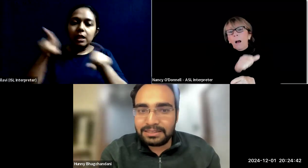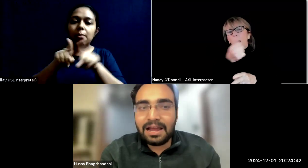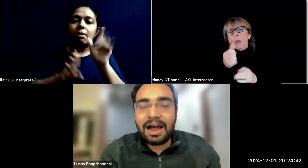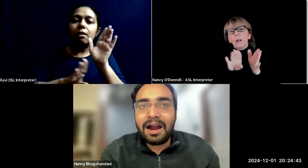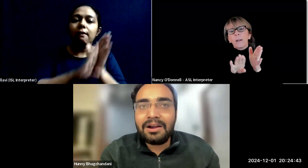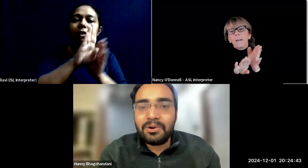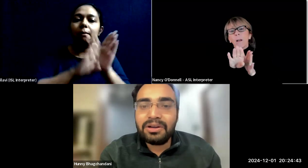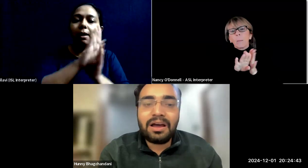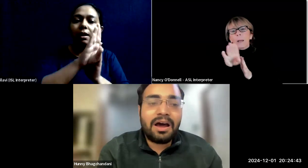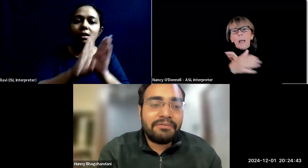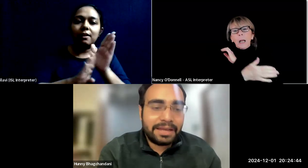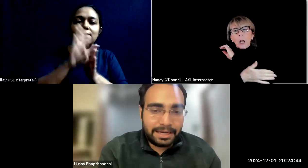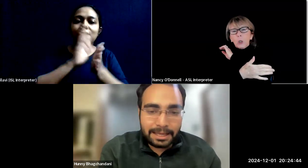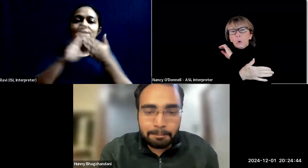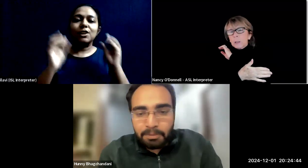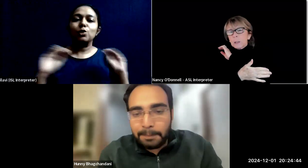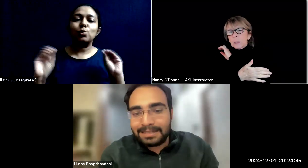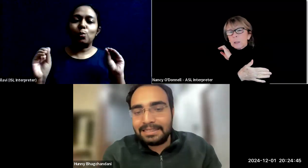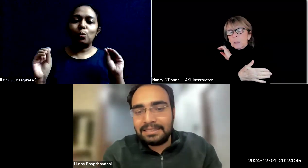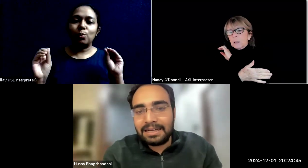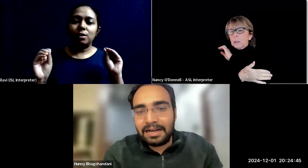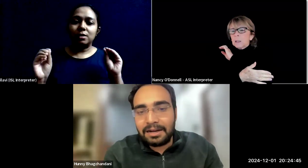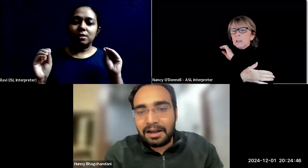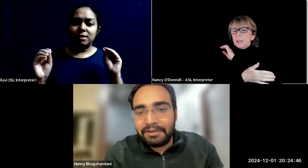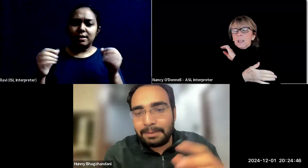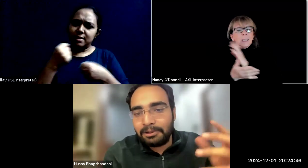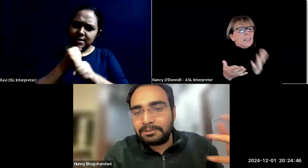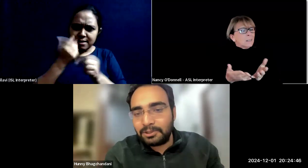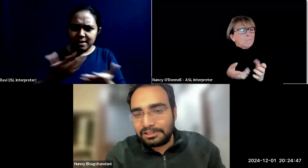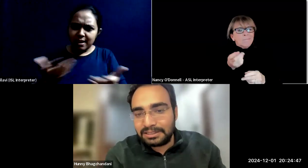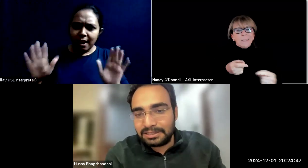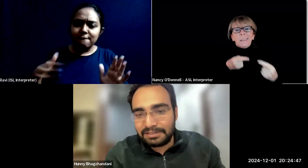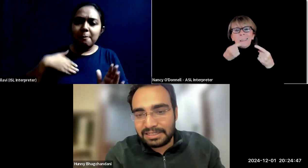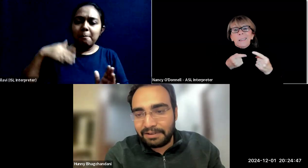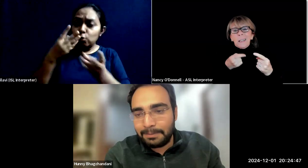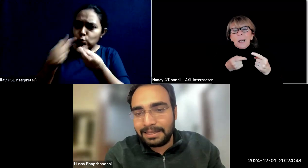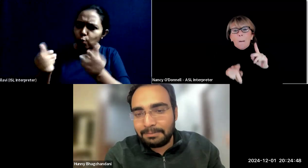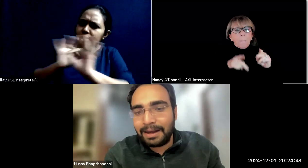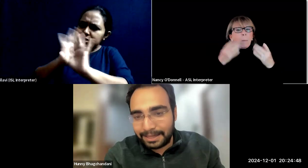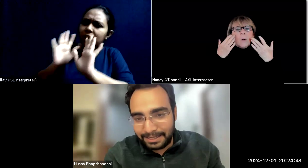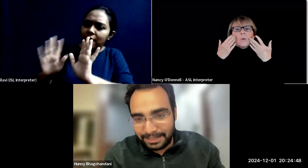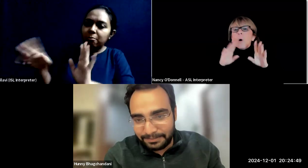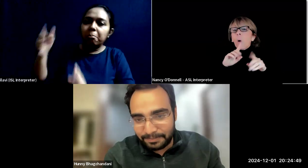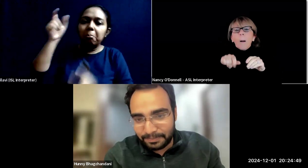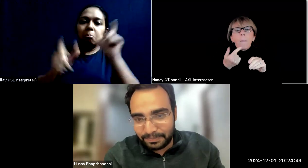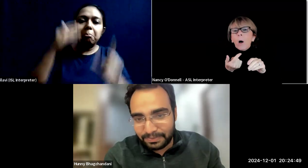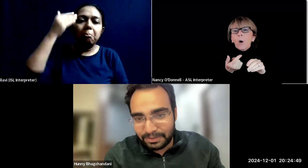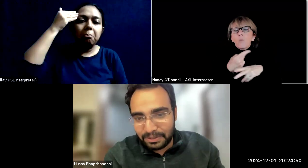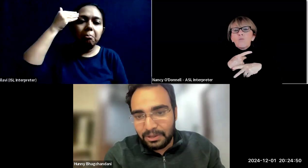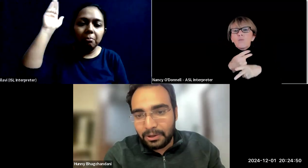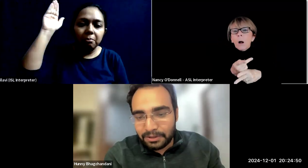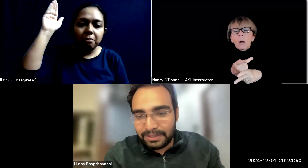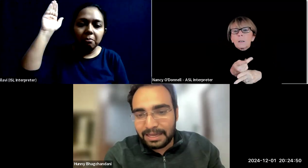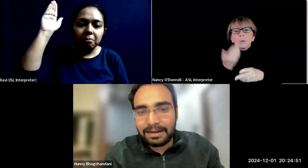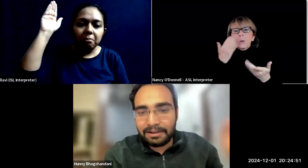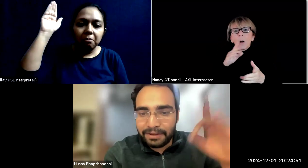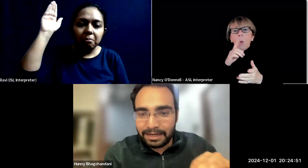product are not aware like people doesn't aware about the solutions which are available in the market.